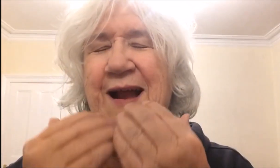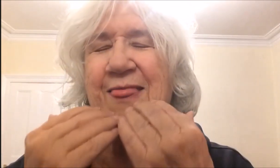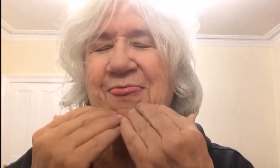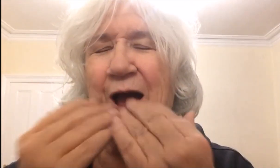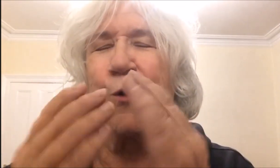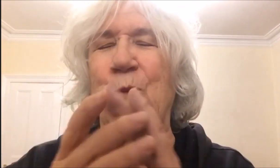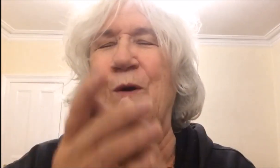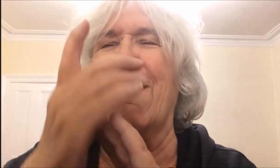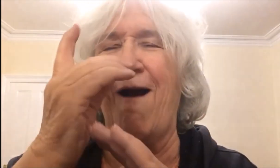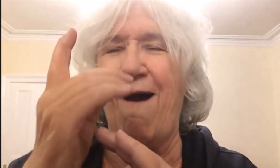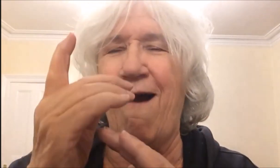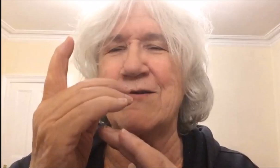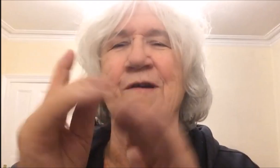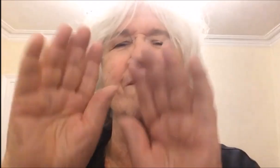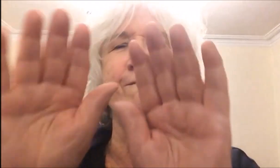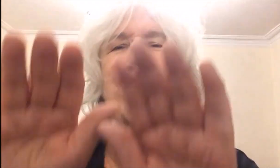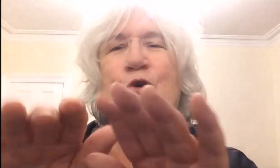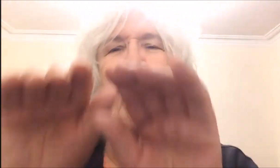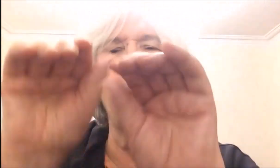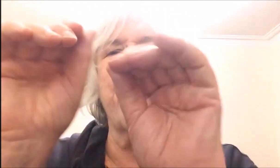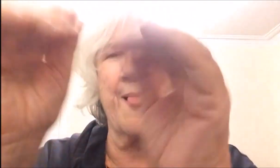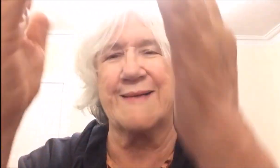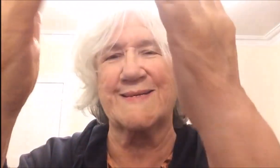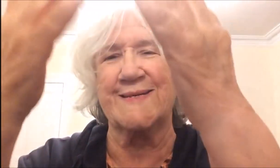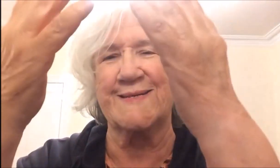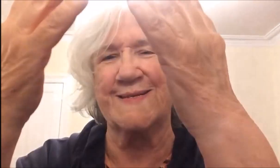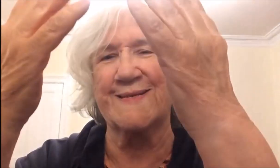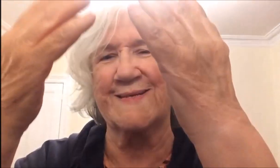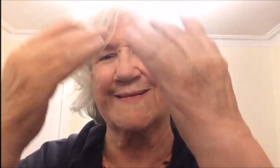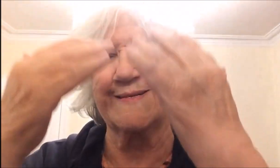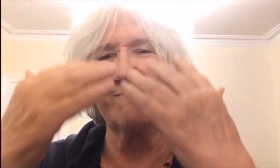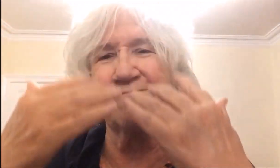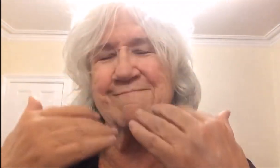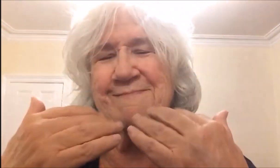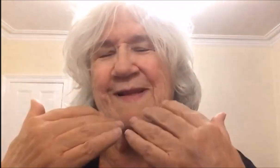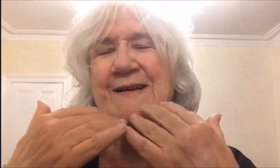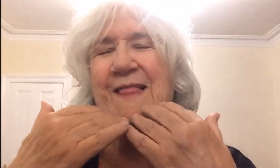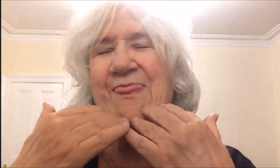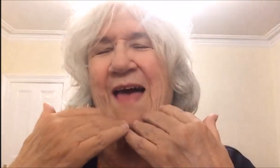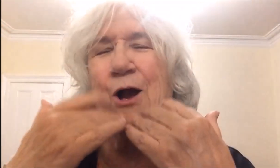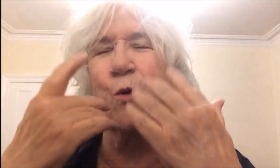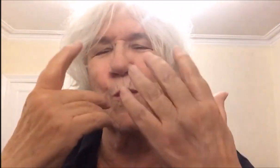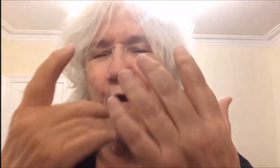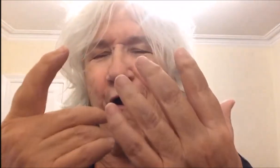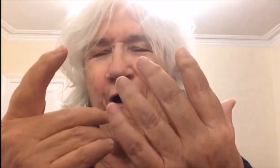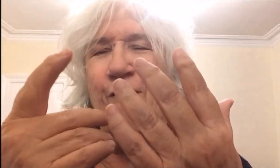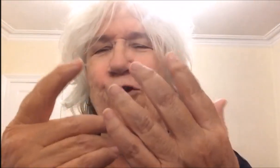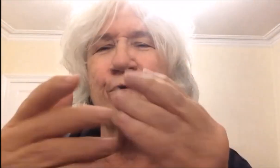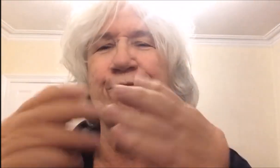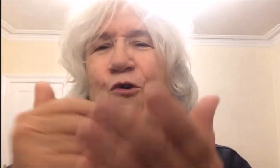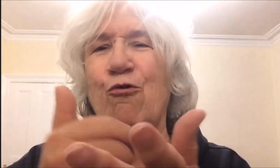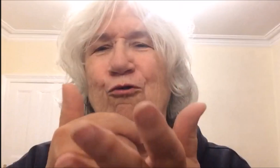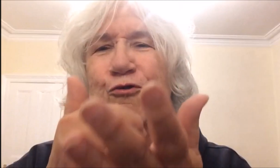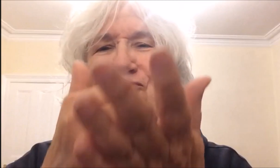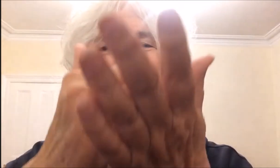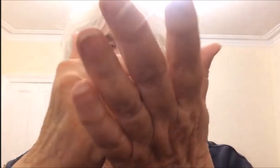Thank you, God, for your blessings. Thank you, God, for your grace.